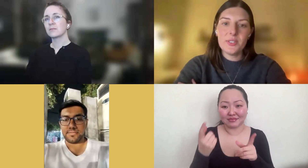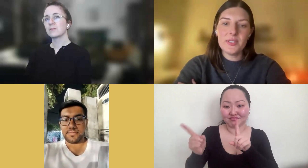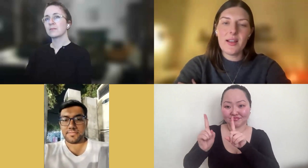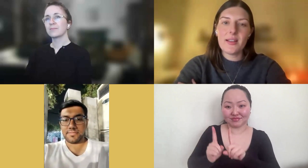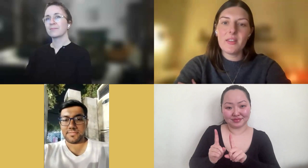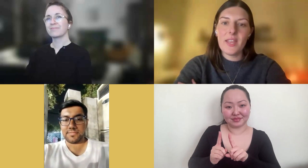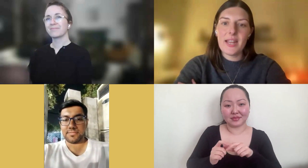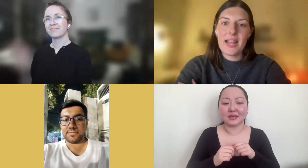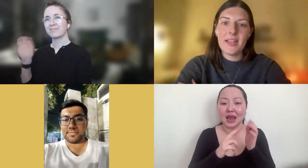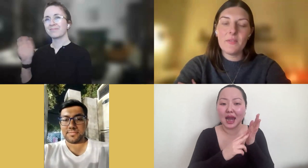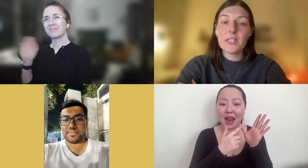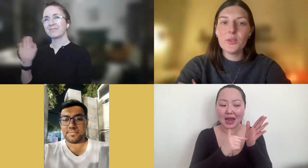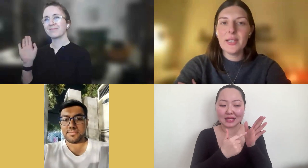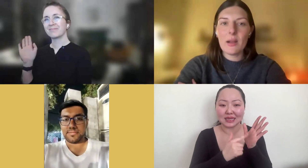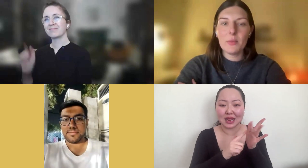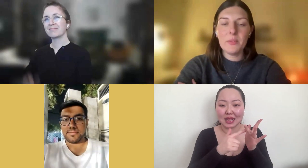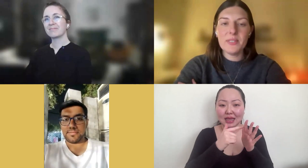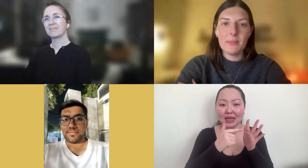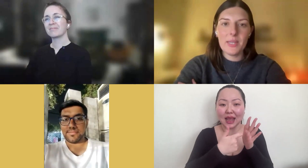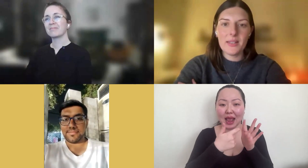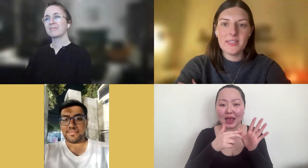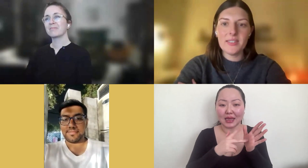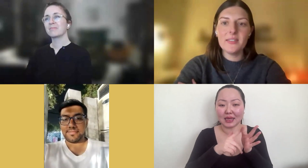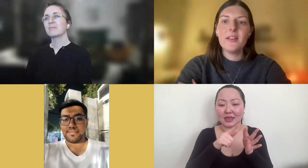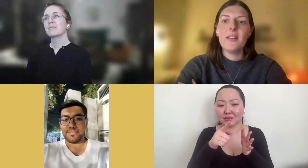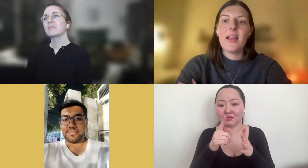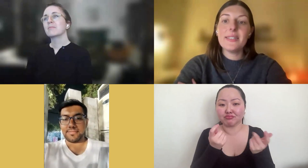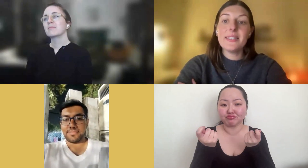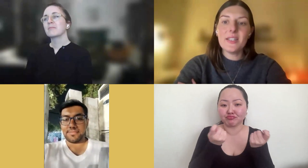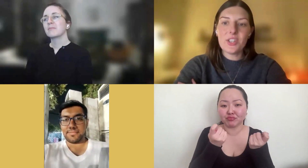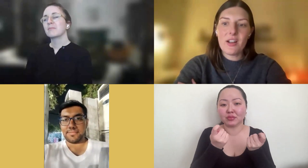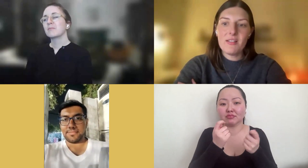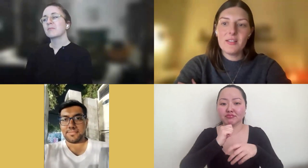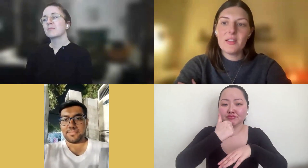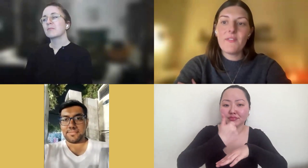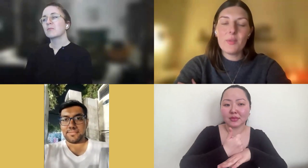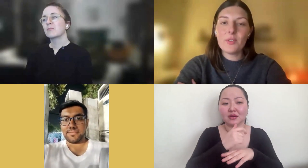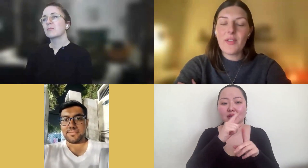for digital design at the V&A, the Victoria and Albert Museum in London and Siddhant Shah, the